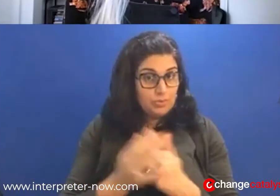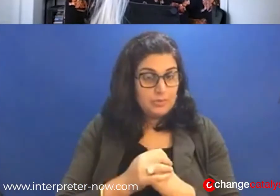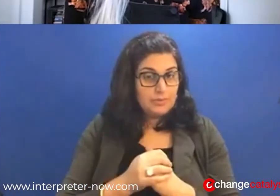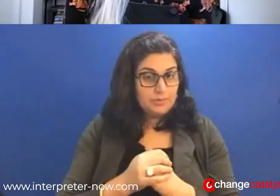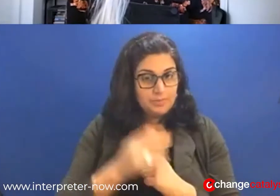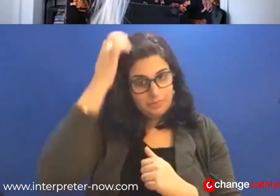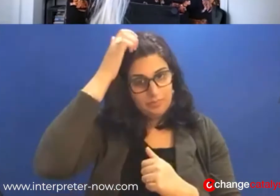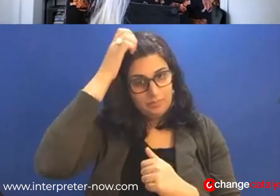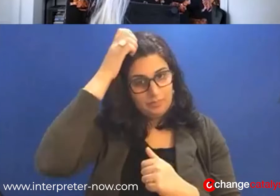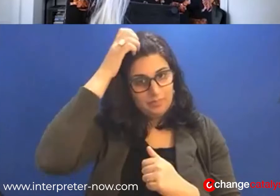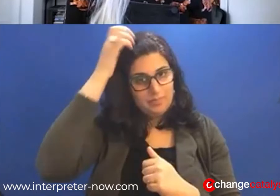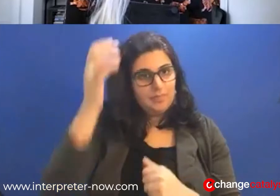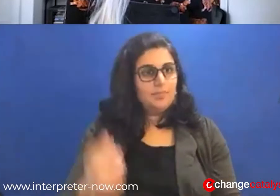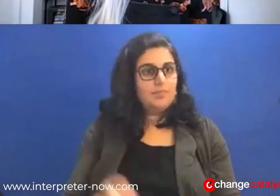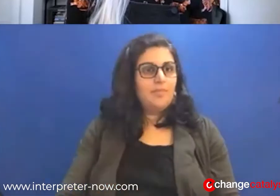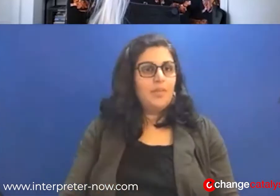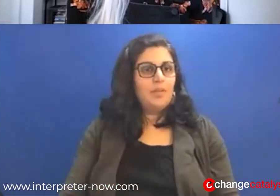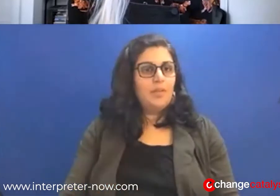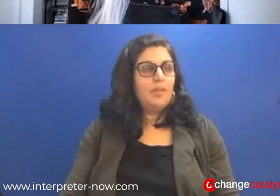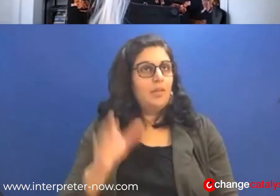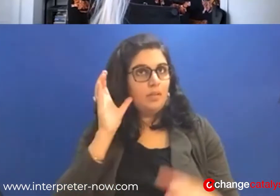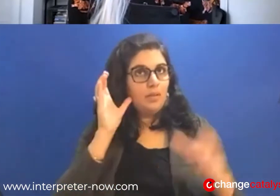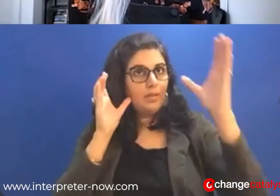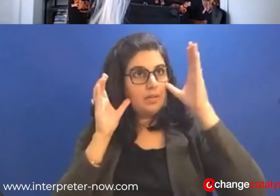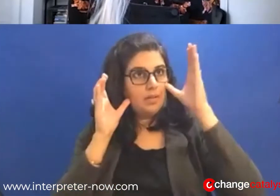able to really hear other people's experiences, right.